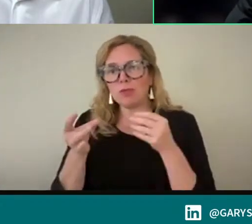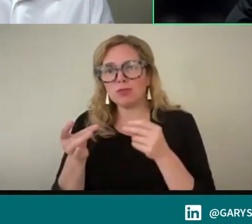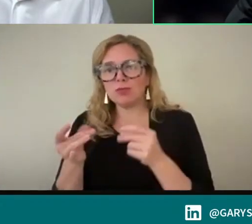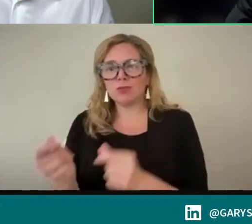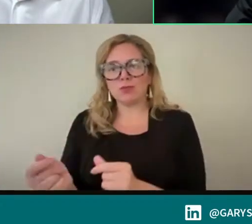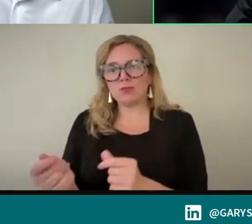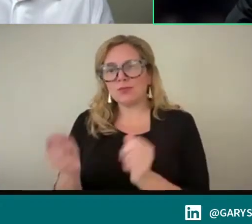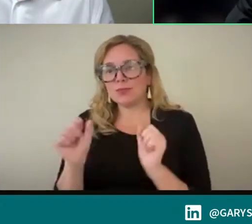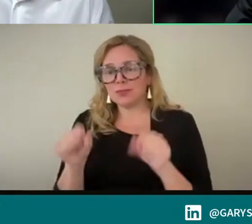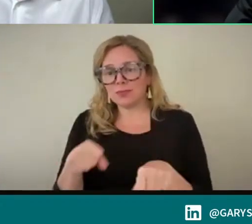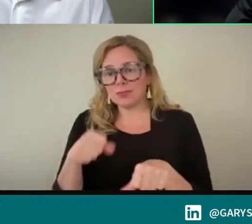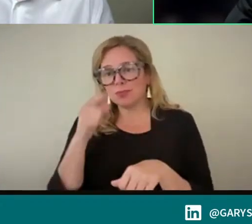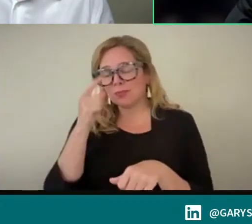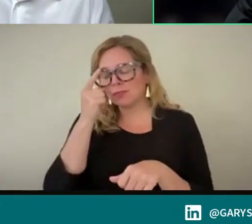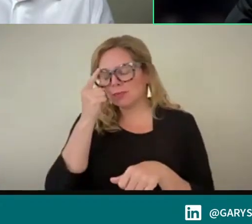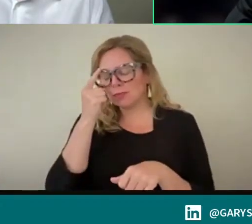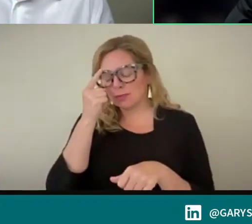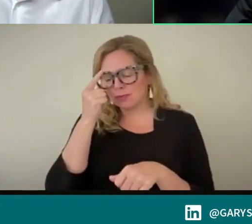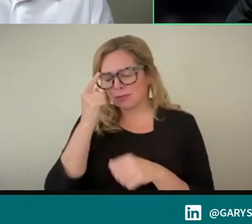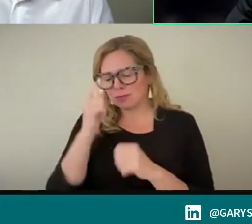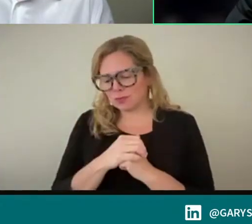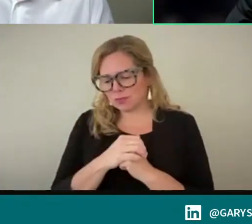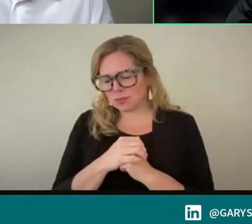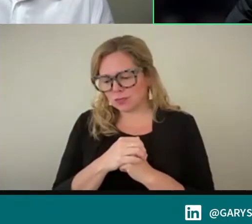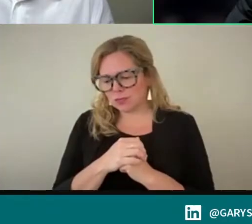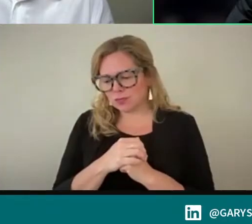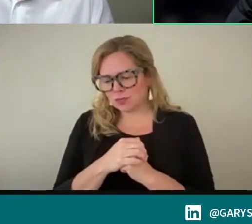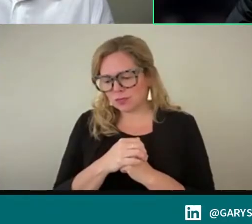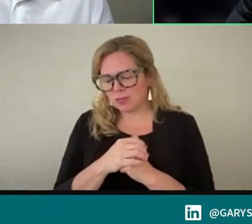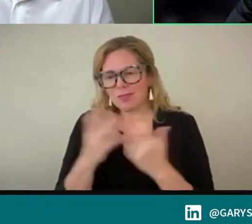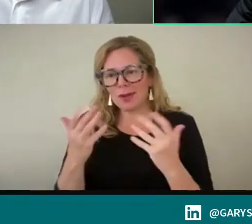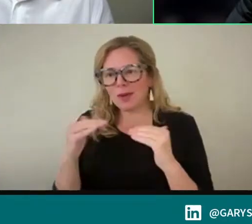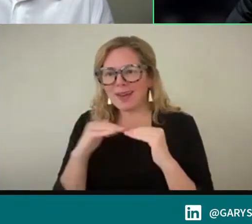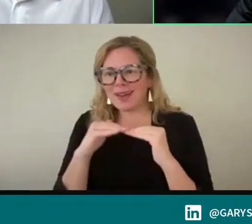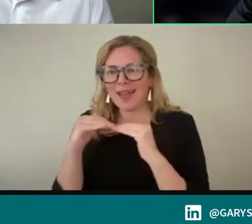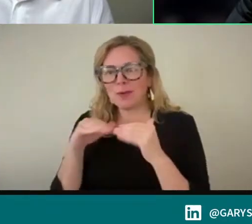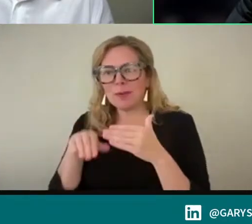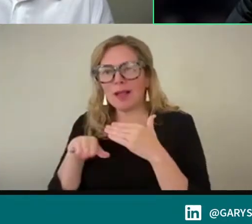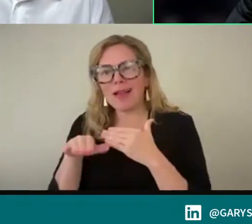it's also about ensuring equitable access, through some of the initiatives that will address digital